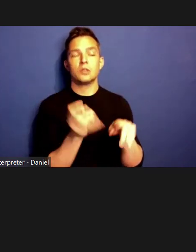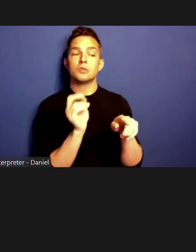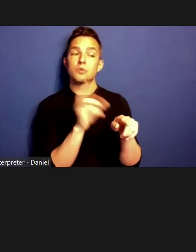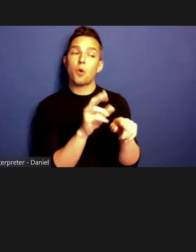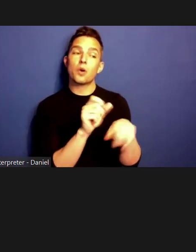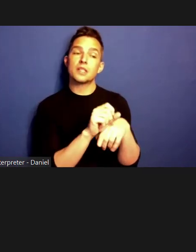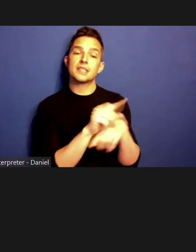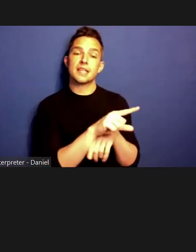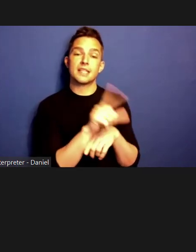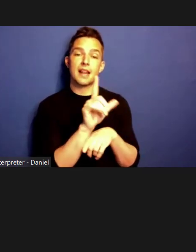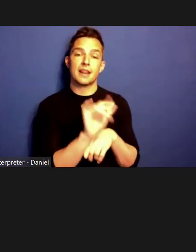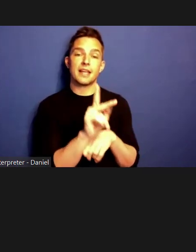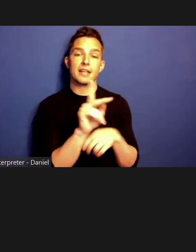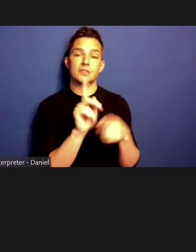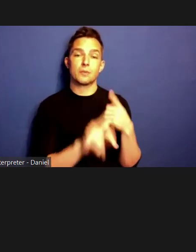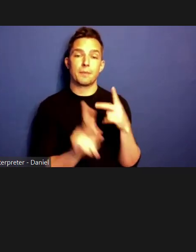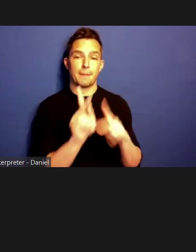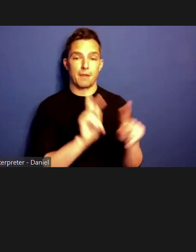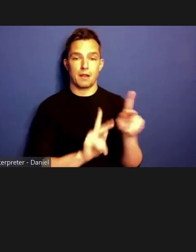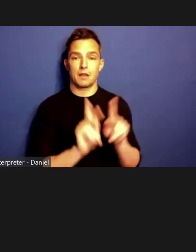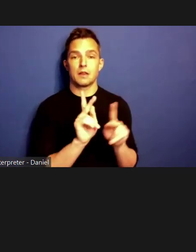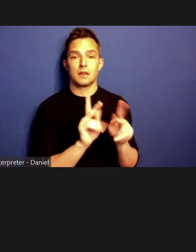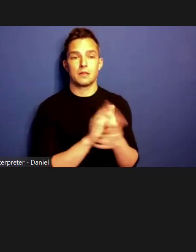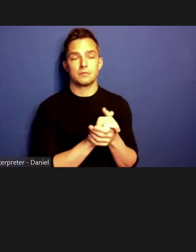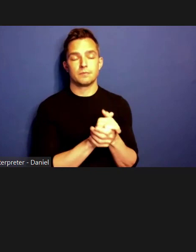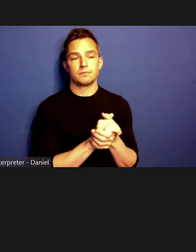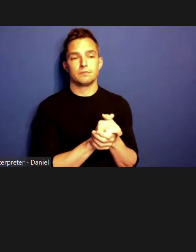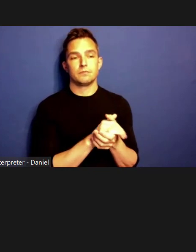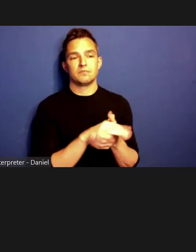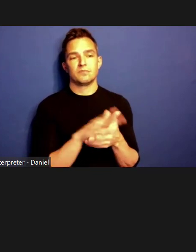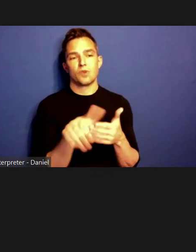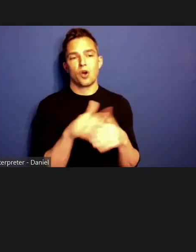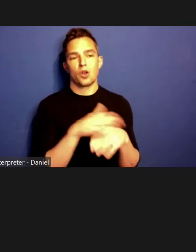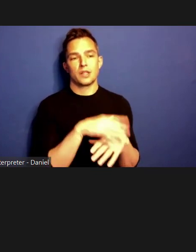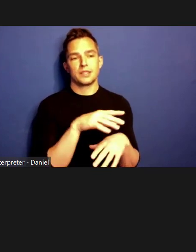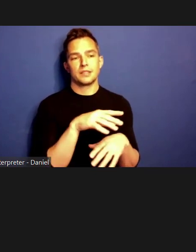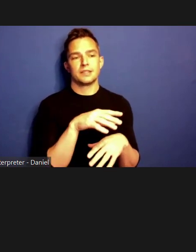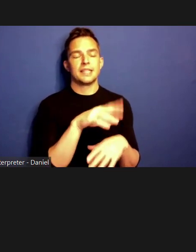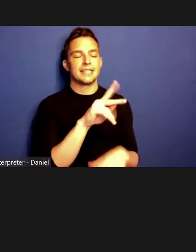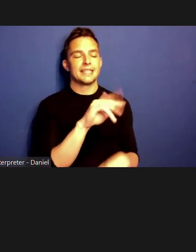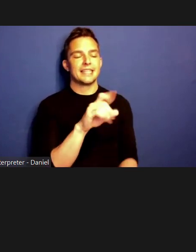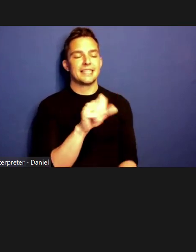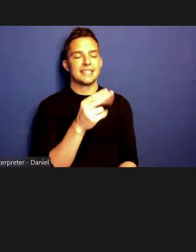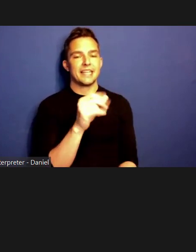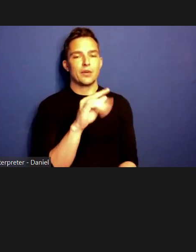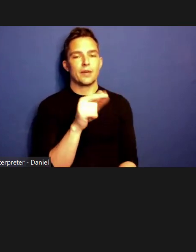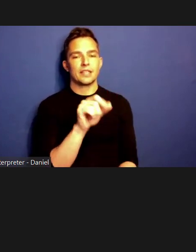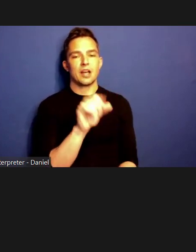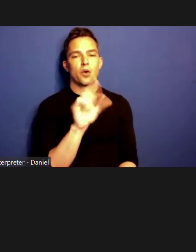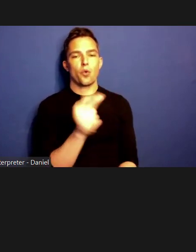All on kidshearing.org.